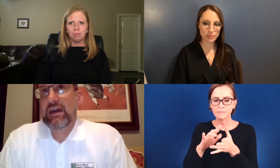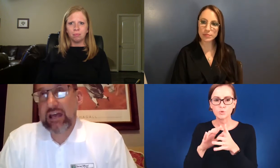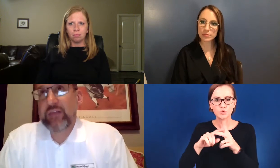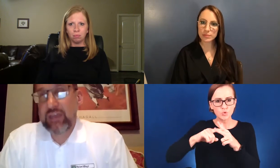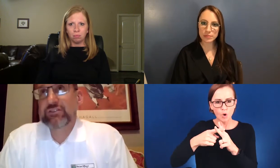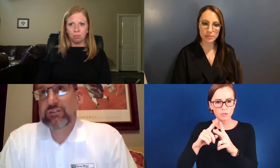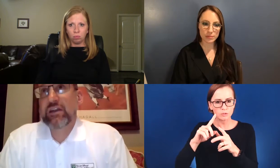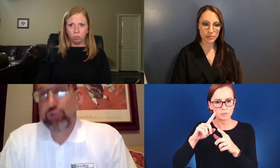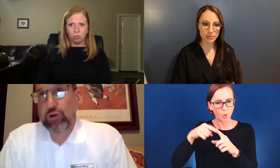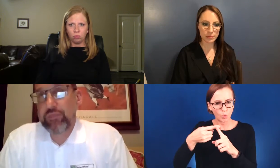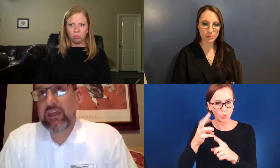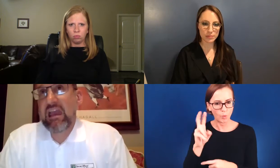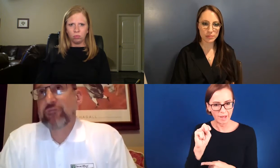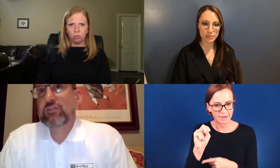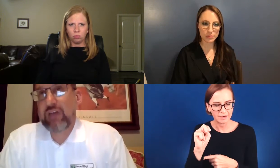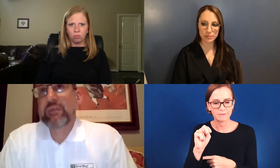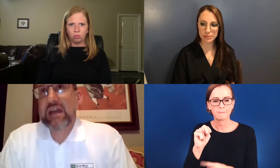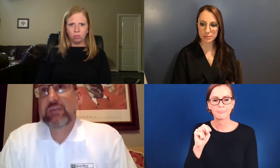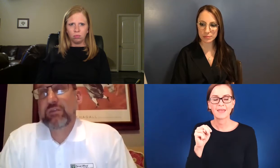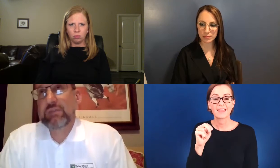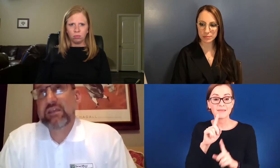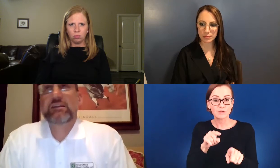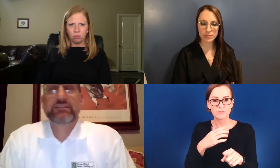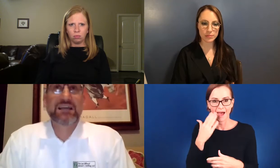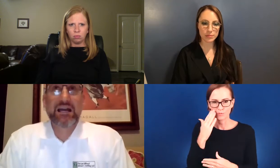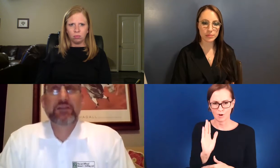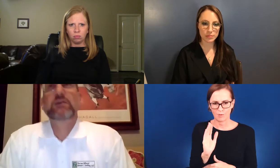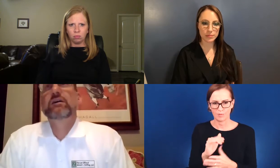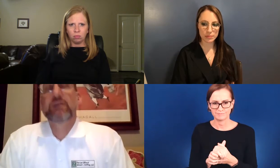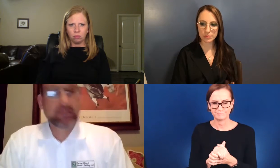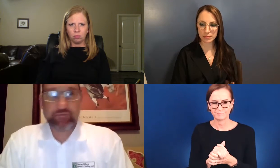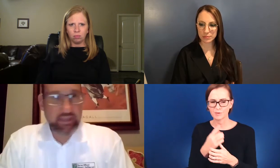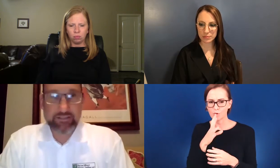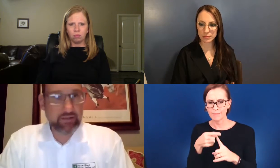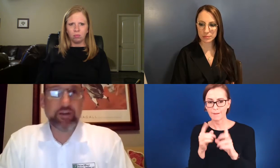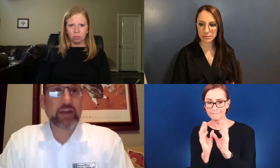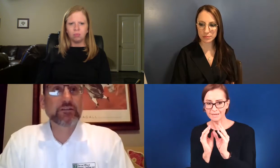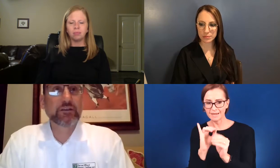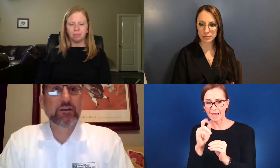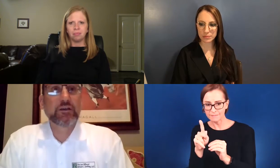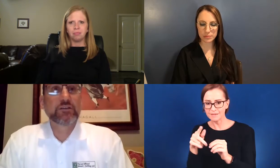and the answer is, I don't know, I think after you've had the IEP meeting and it's signed, it's in effect.